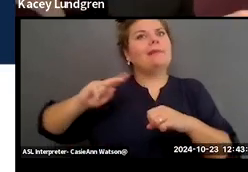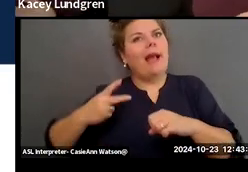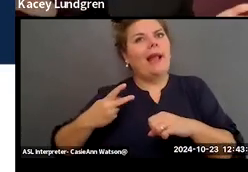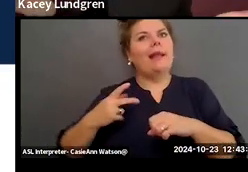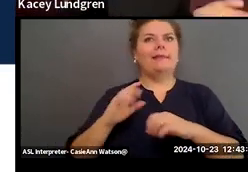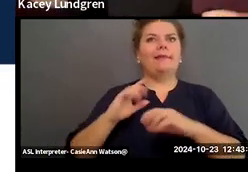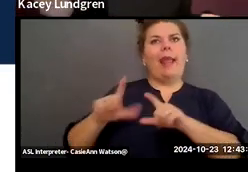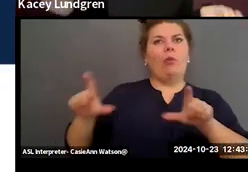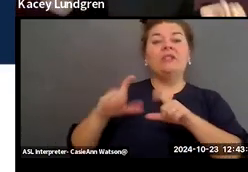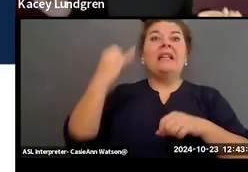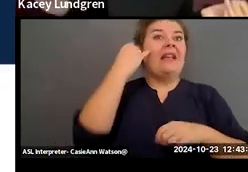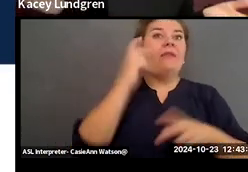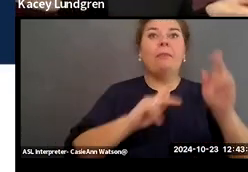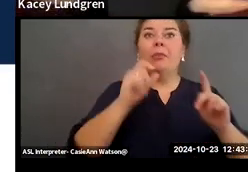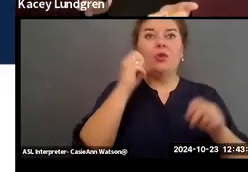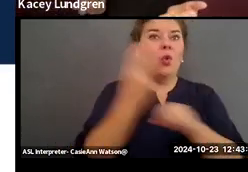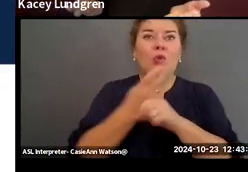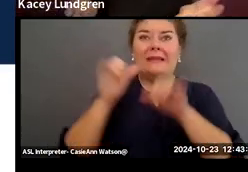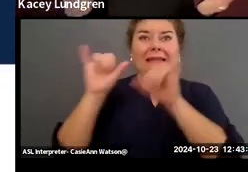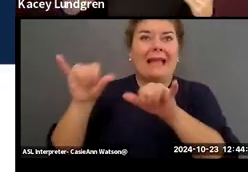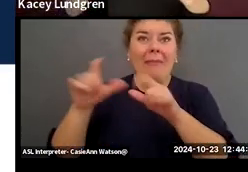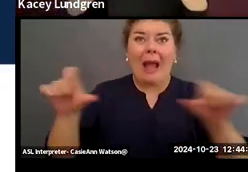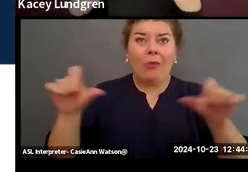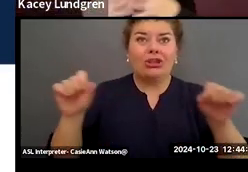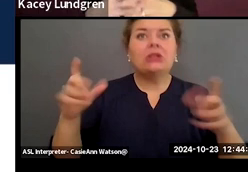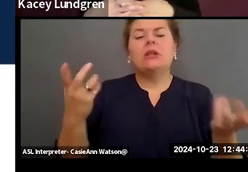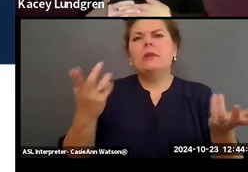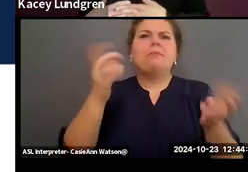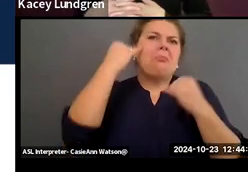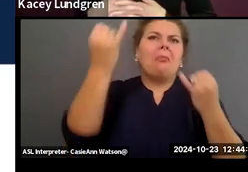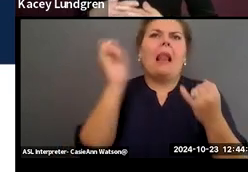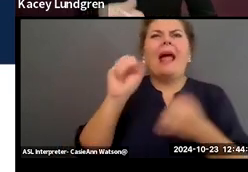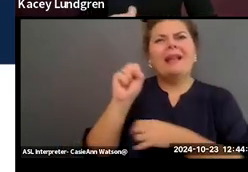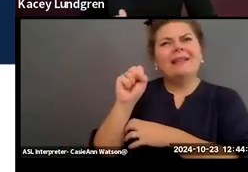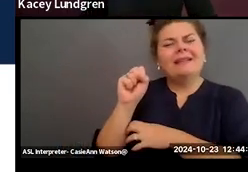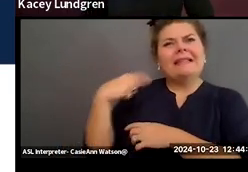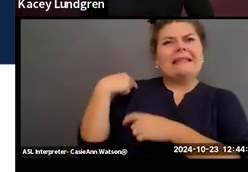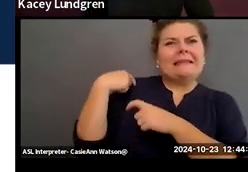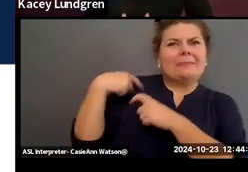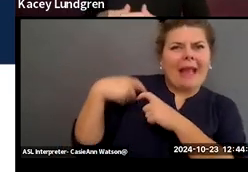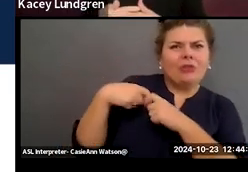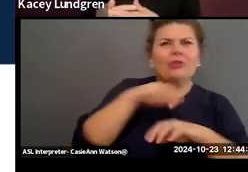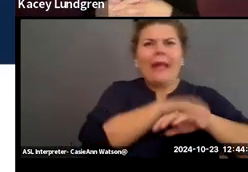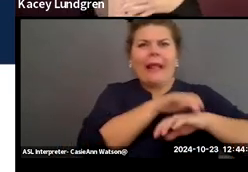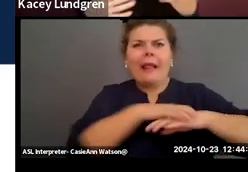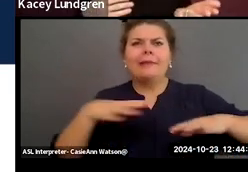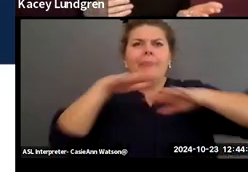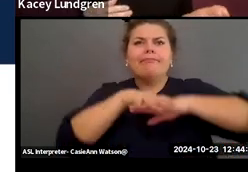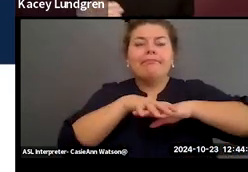when people who don't speak the same language come together. You can think of Spanglish. Spanglish happens when native speakers of English